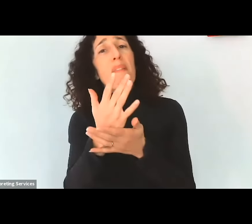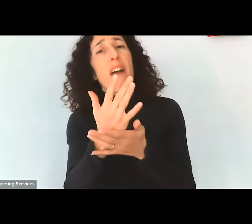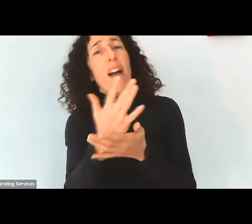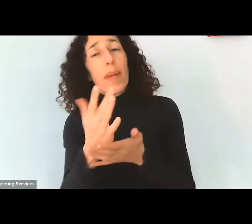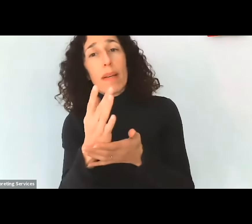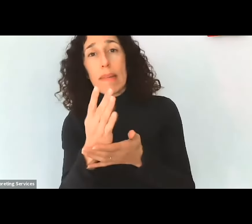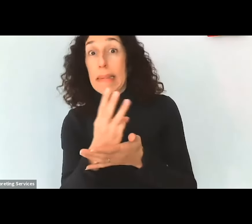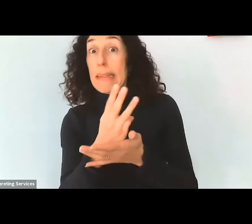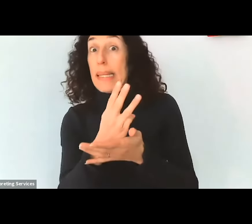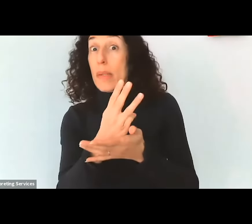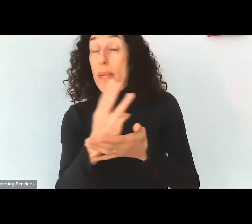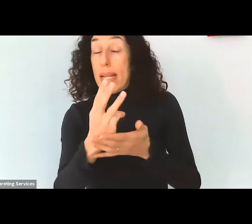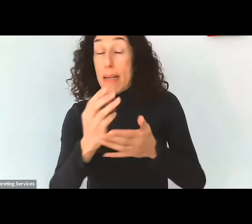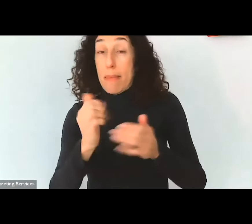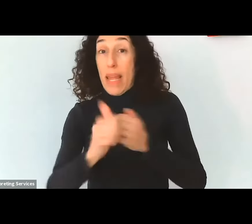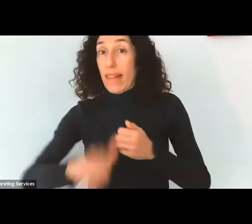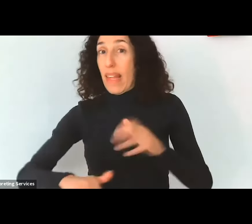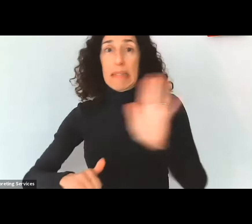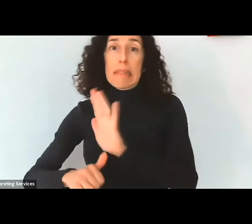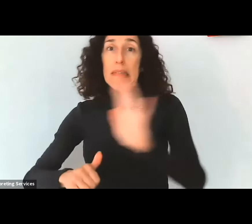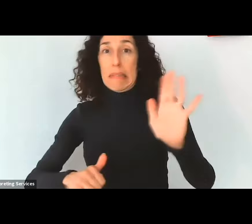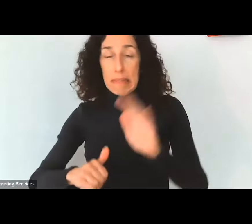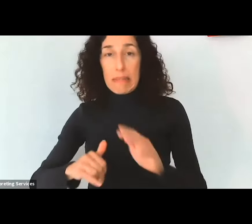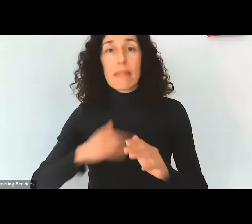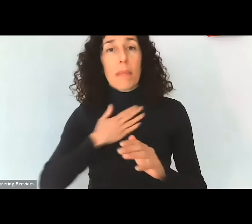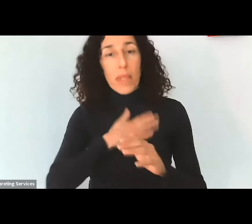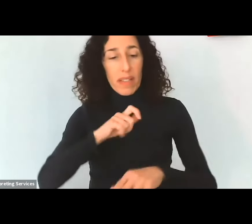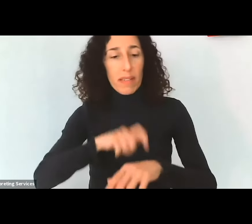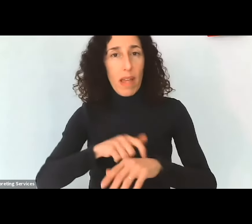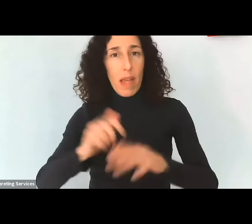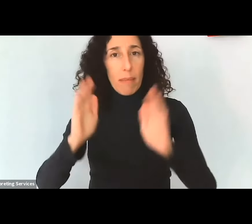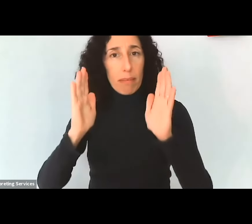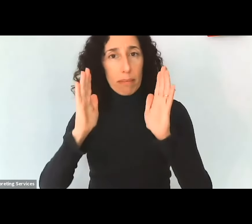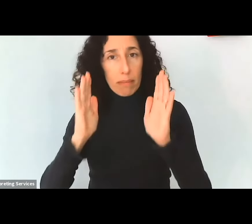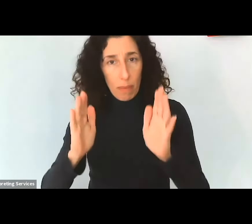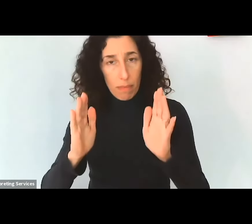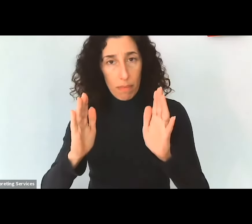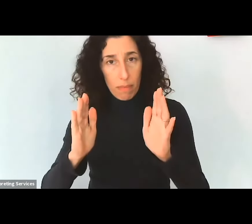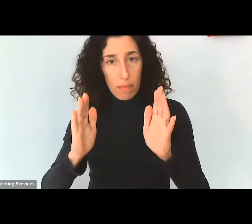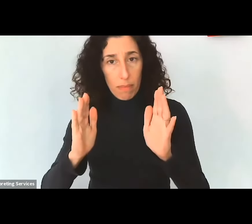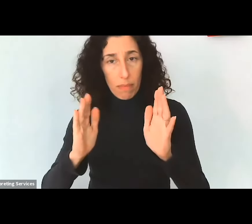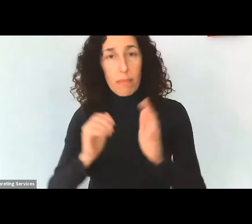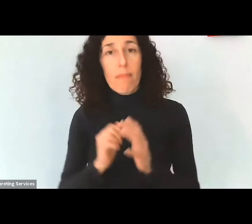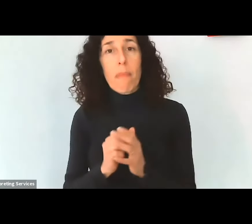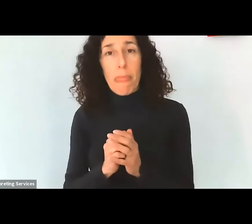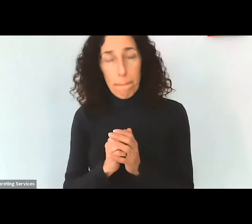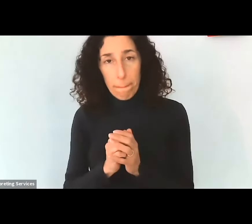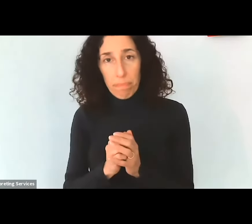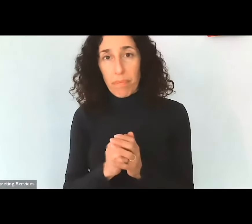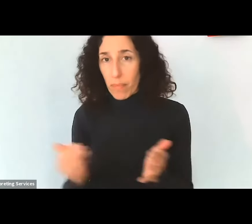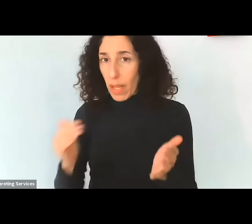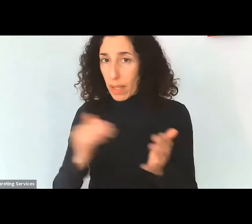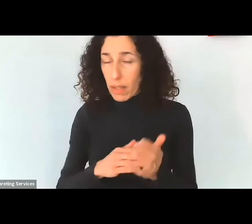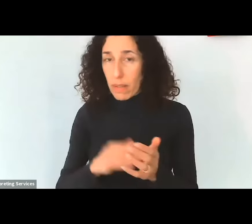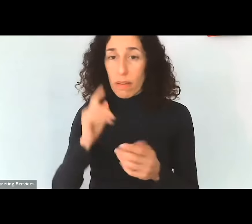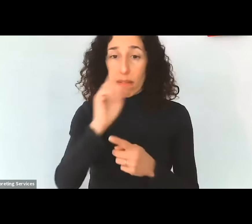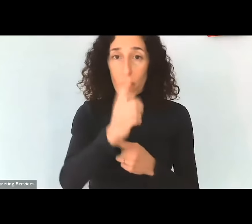If it happens and you're still not able to schedule within the 6-week window, please go ahead and get it as soon as you can. But in total you will only require two doses. You will not need to start all over again if you missed your second dose.